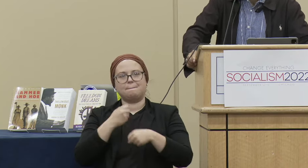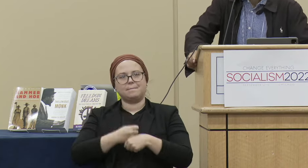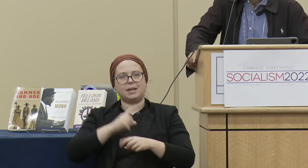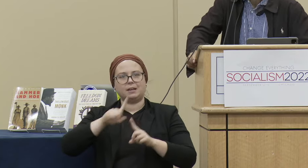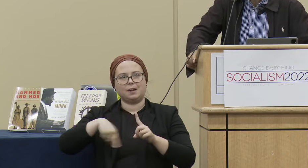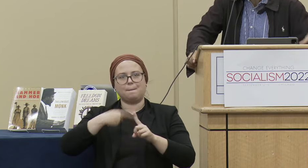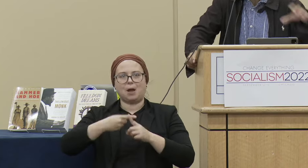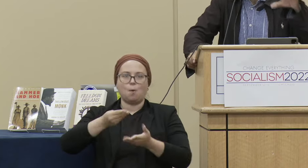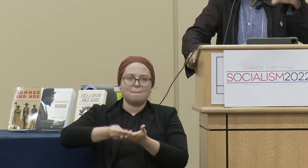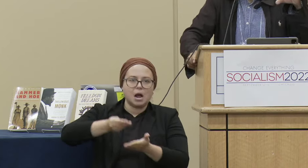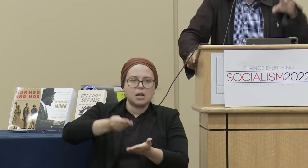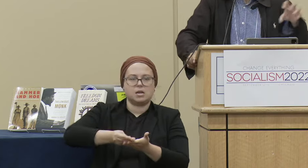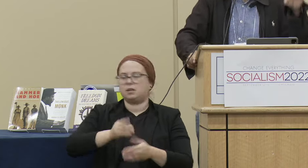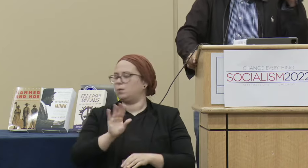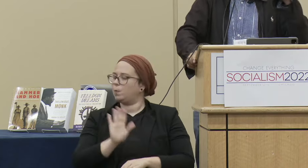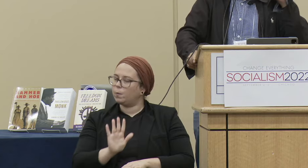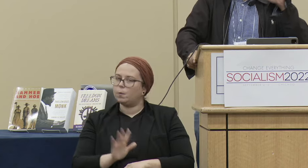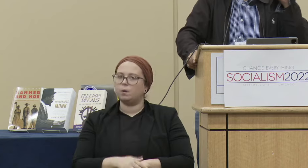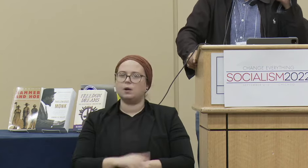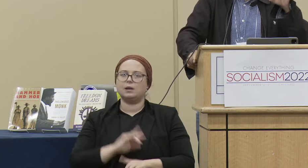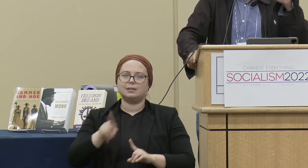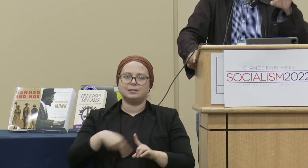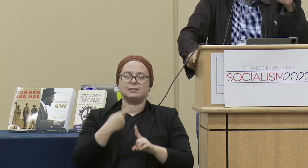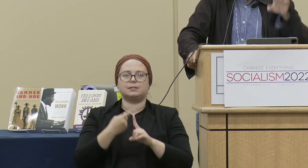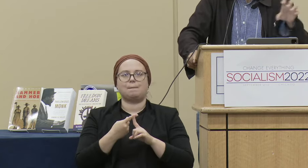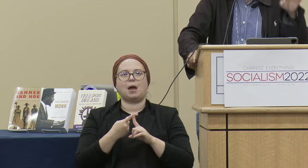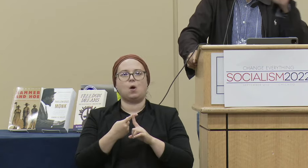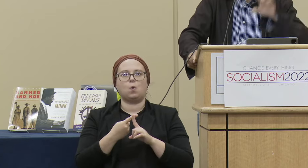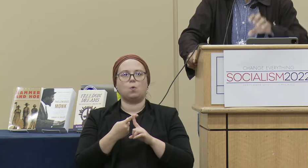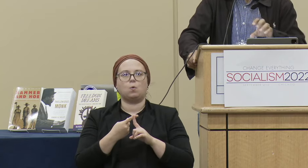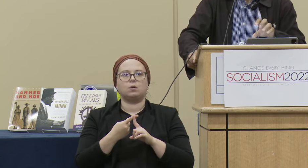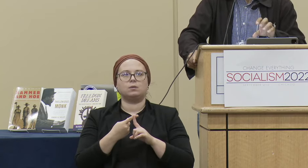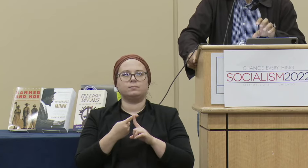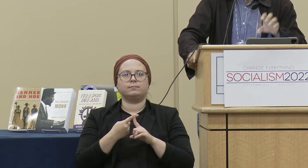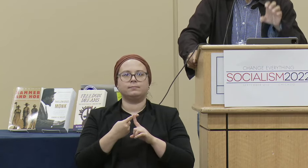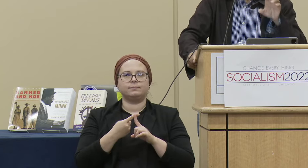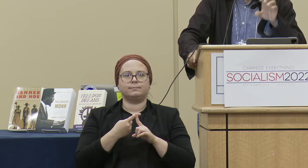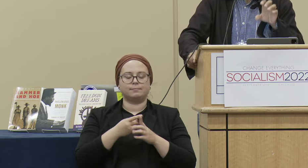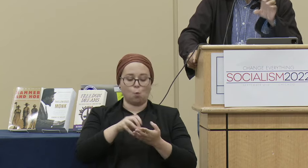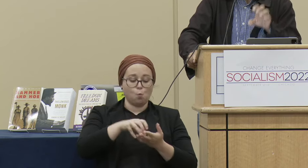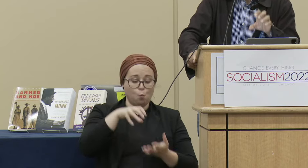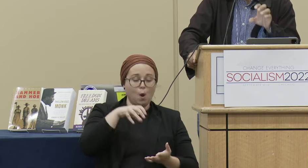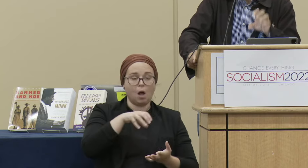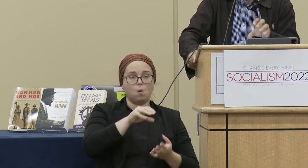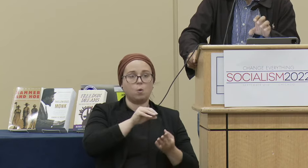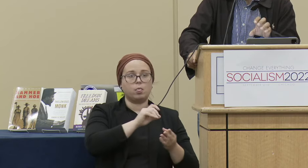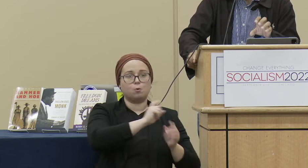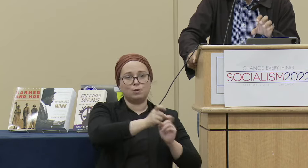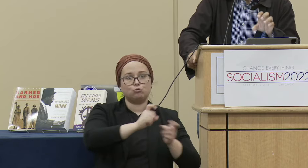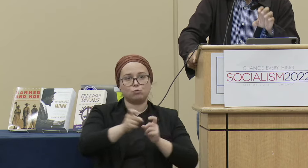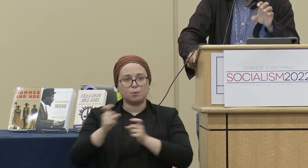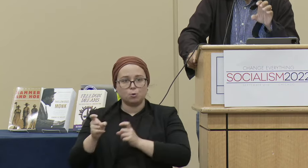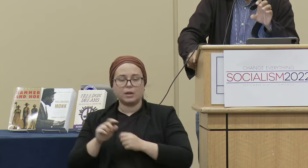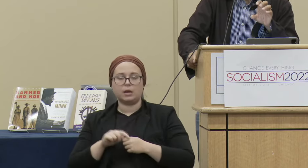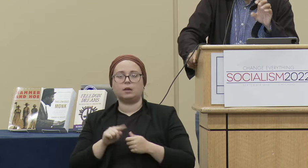we can't make it solely about money.